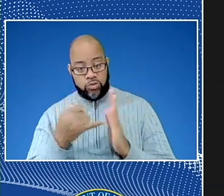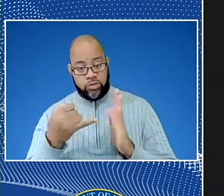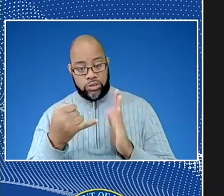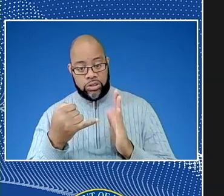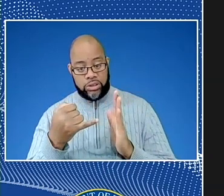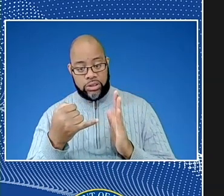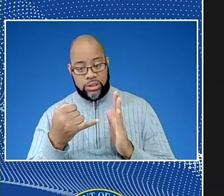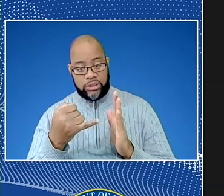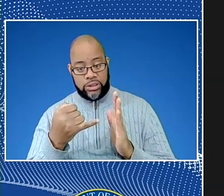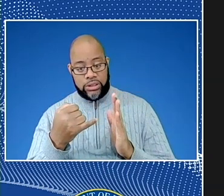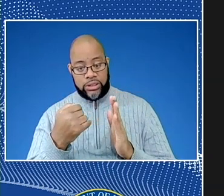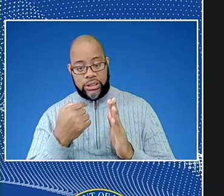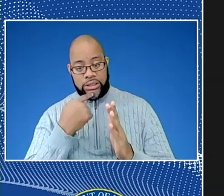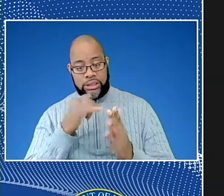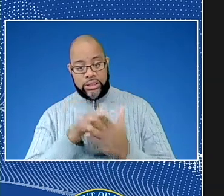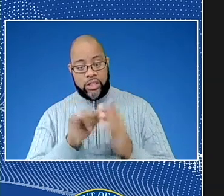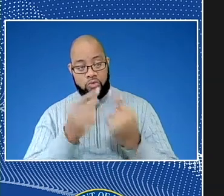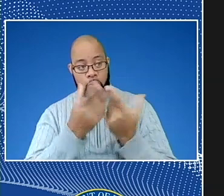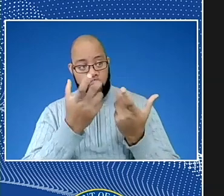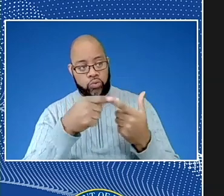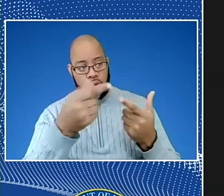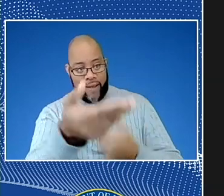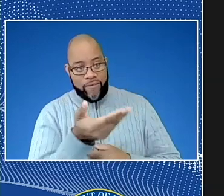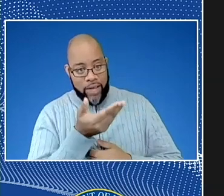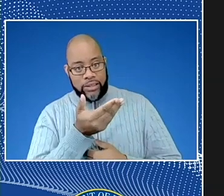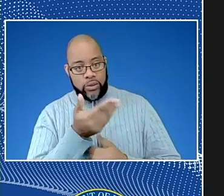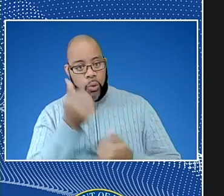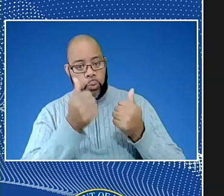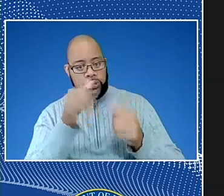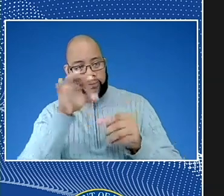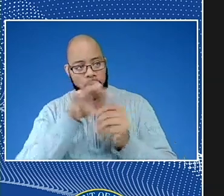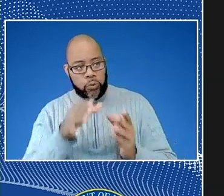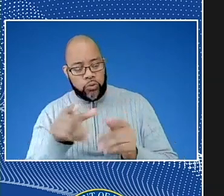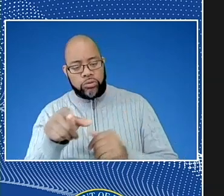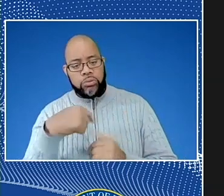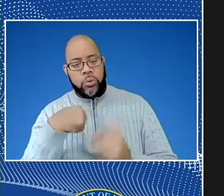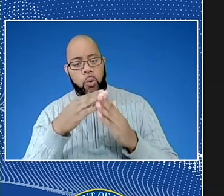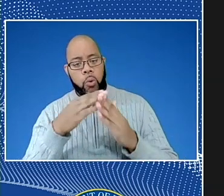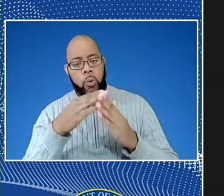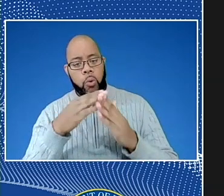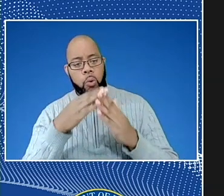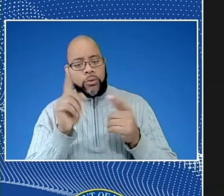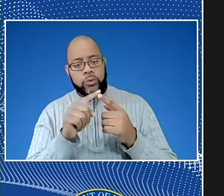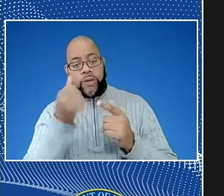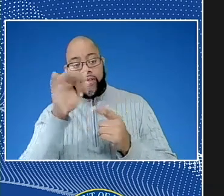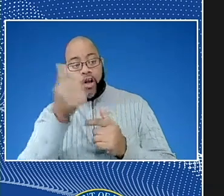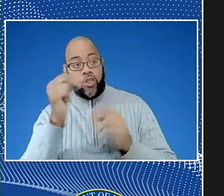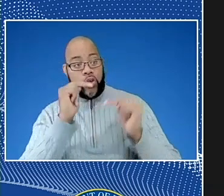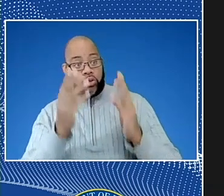constituent groups of folks you'd like to invite? Well, I'm open to other negotiators who want to come in, please let me know.